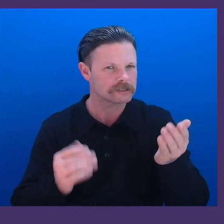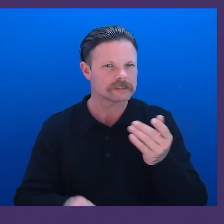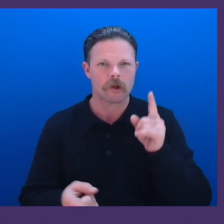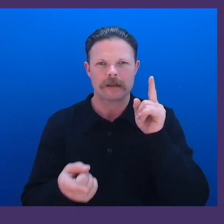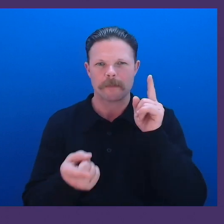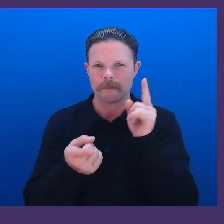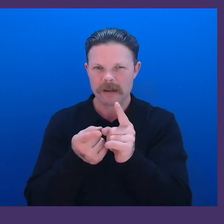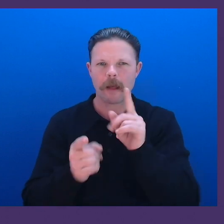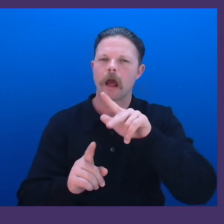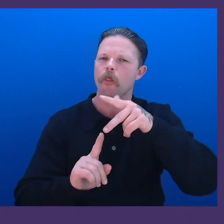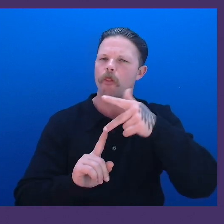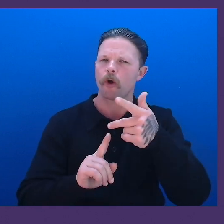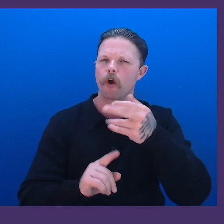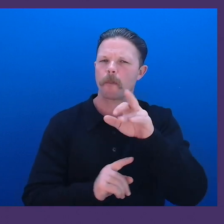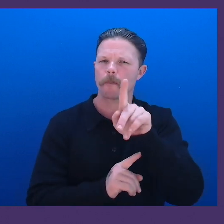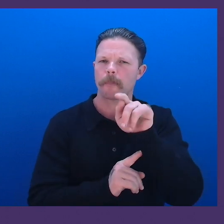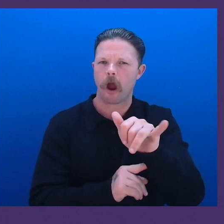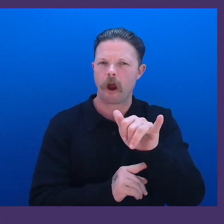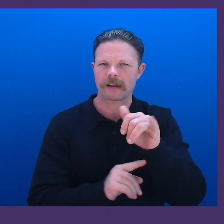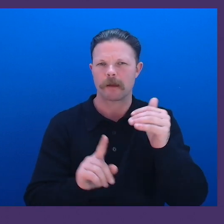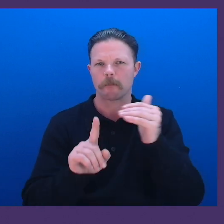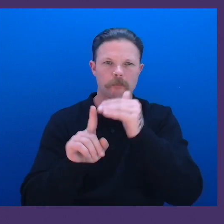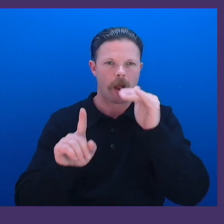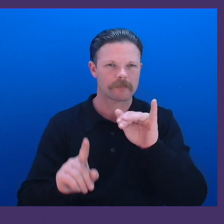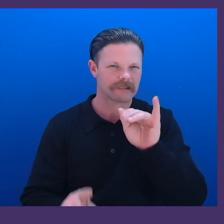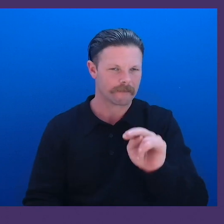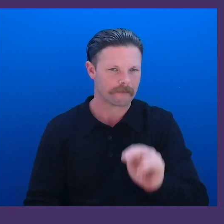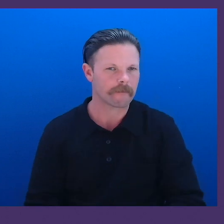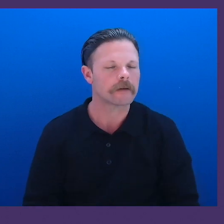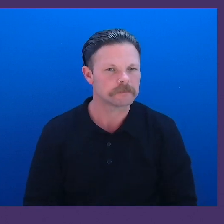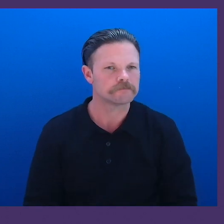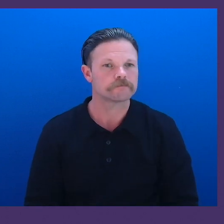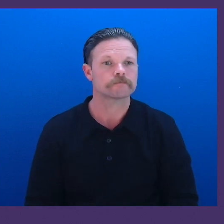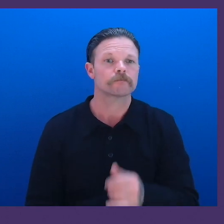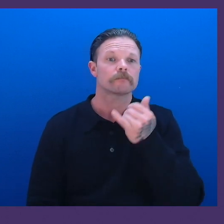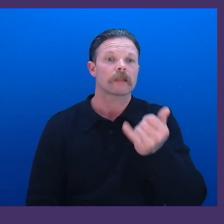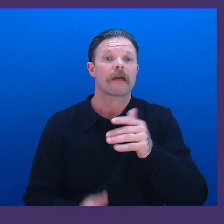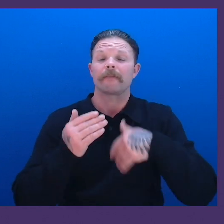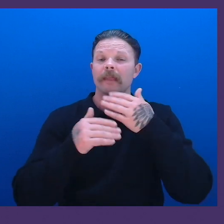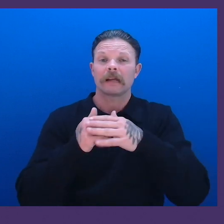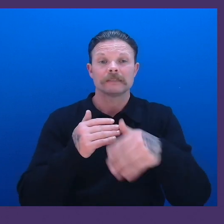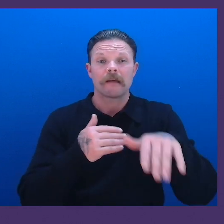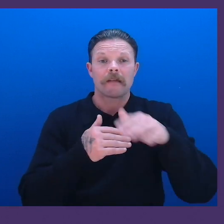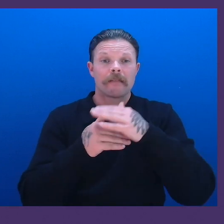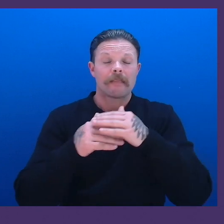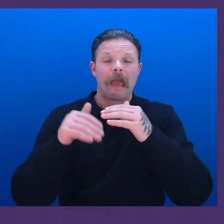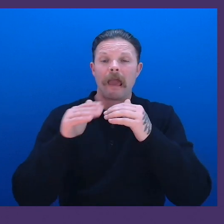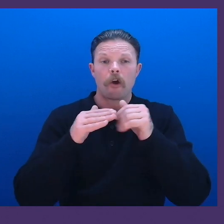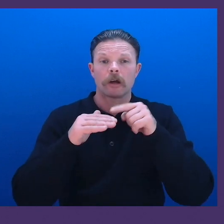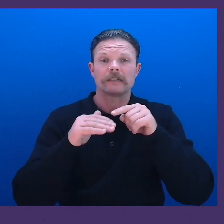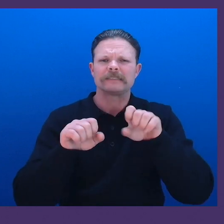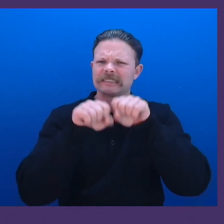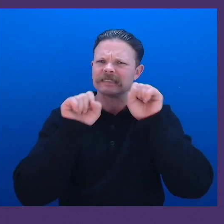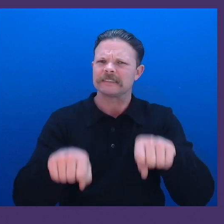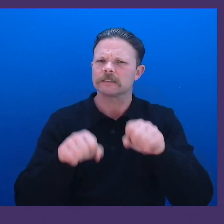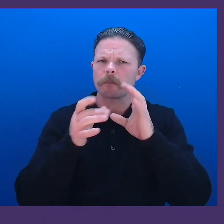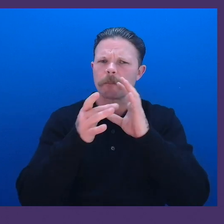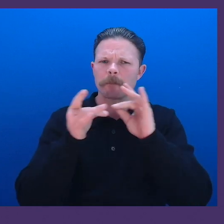So, the next layer is the system message. This is the message which essentially guides your agent